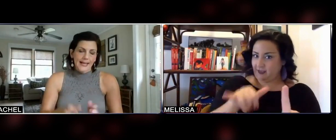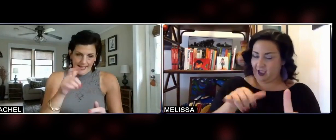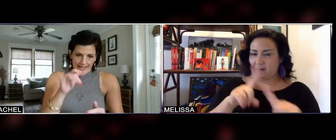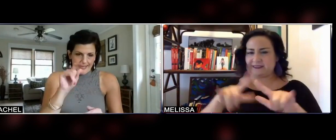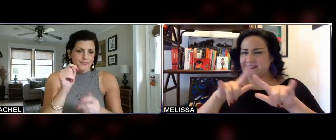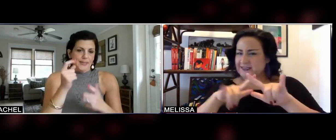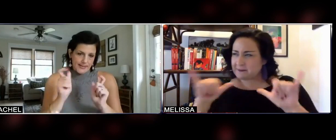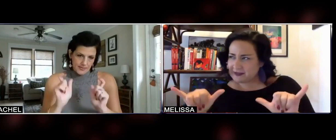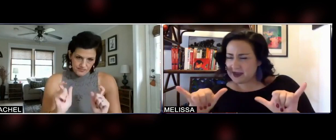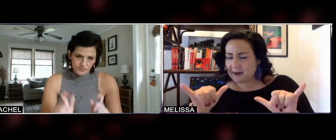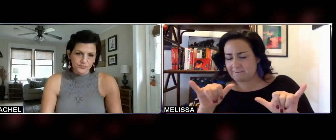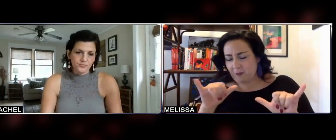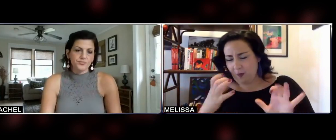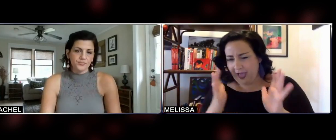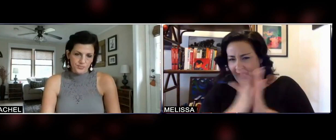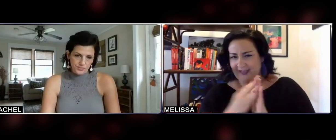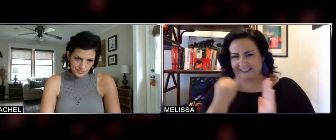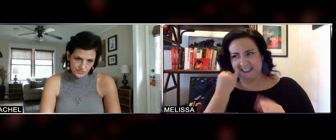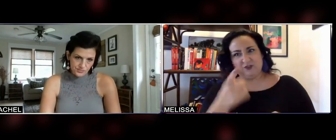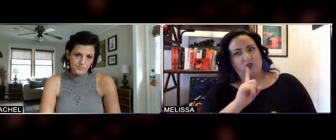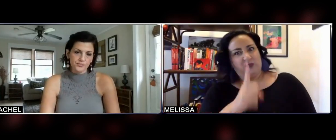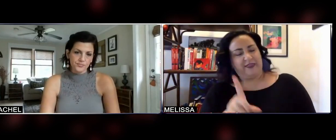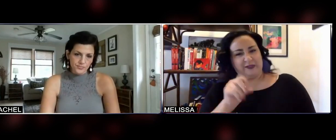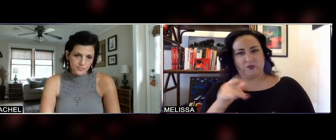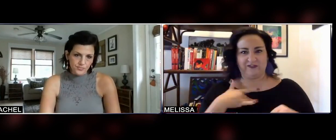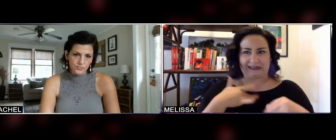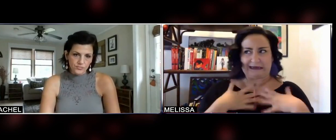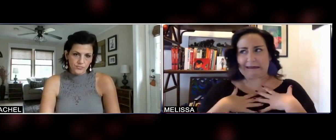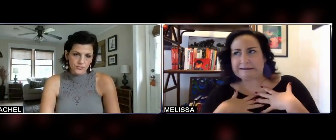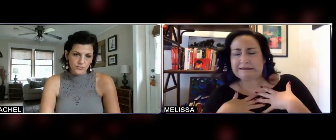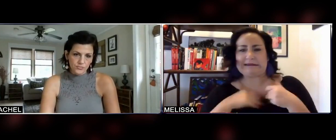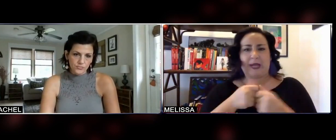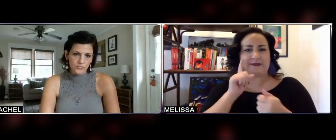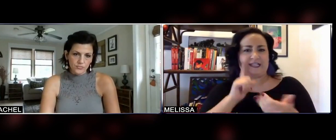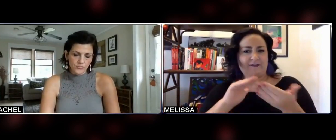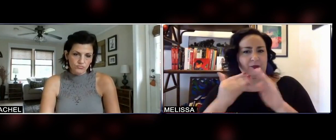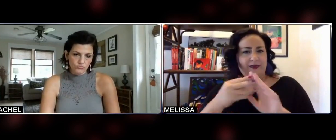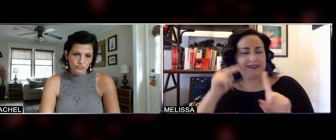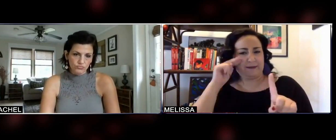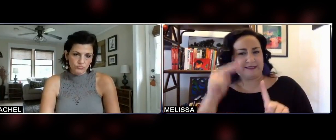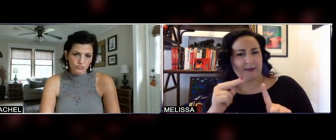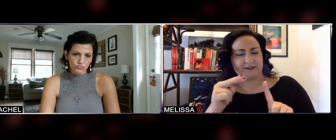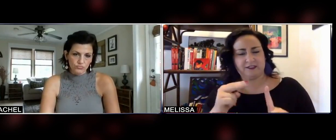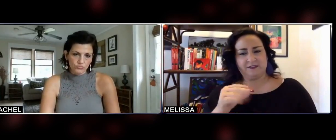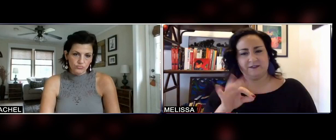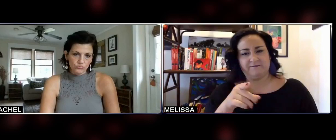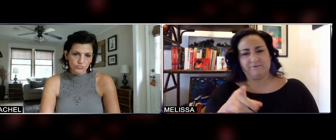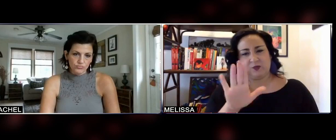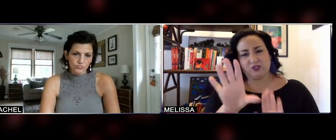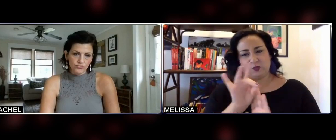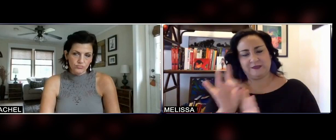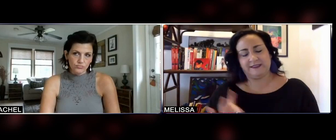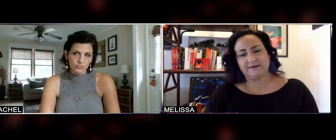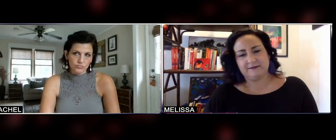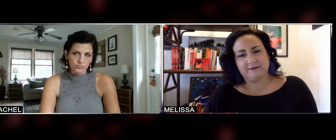Yes, yes. But at the same time, I can see that hesitation and fear, and I want to check in about that.